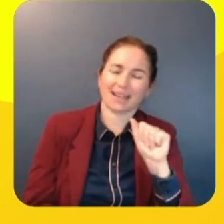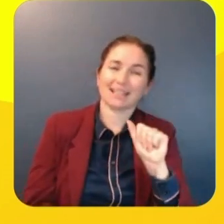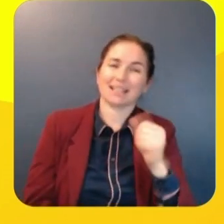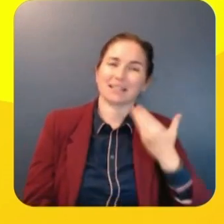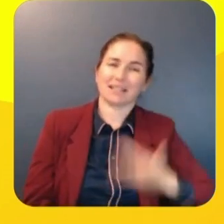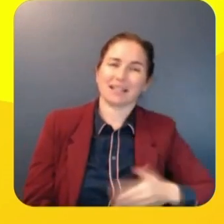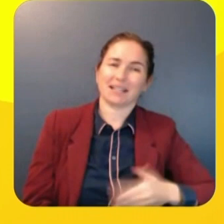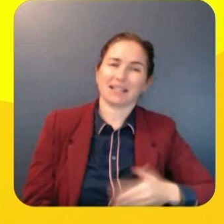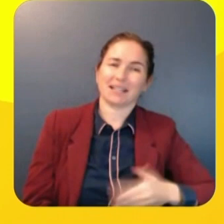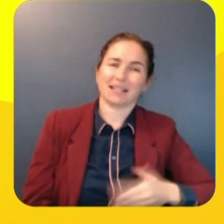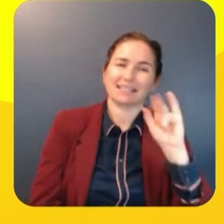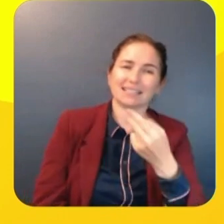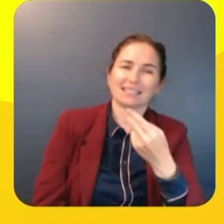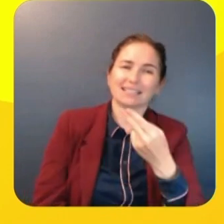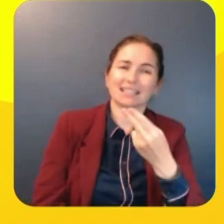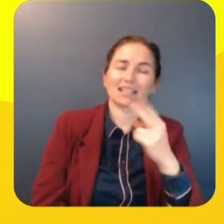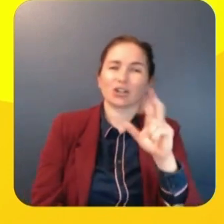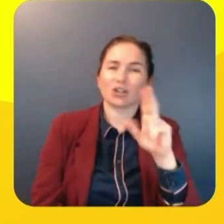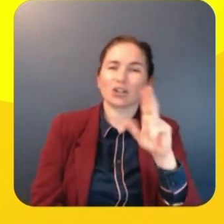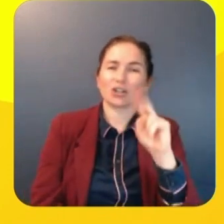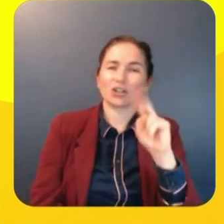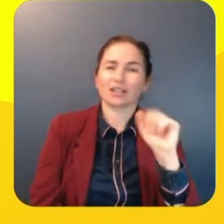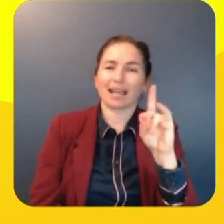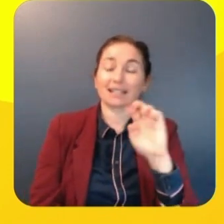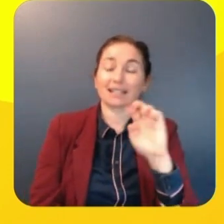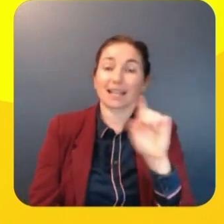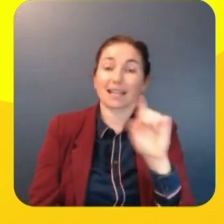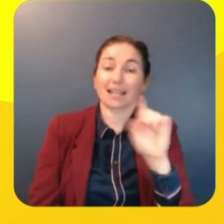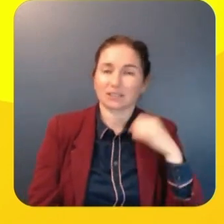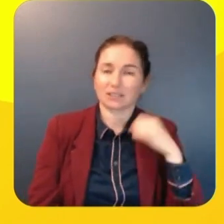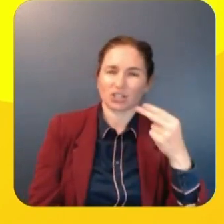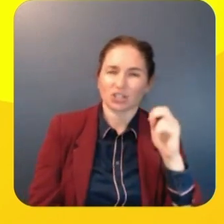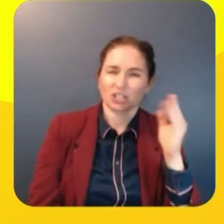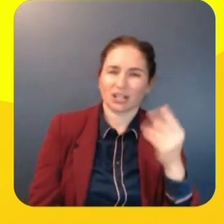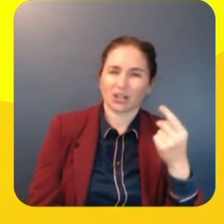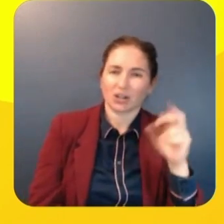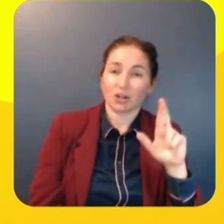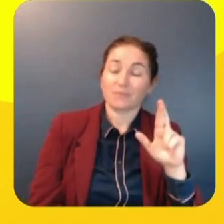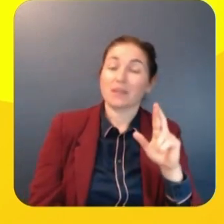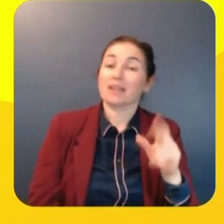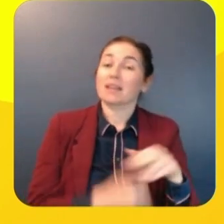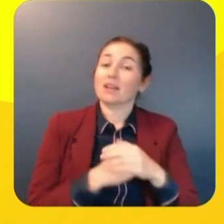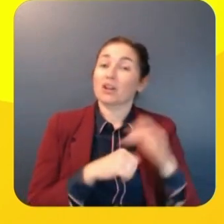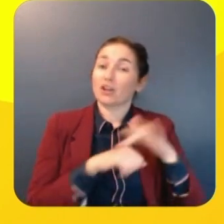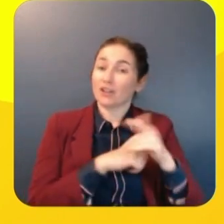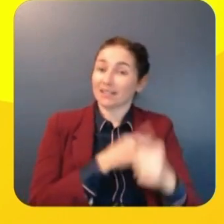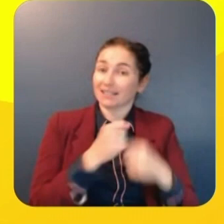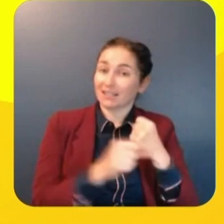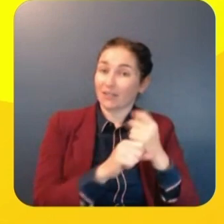I use she her pronouns. And earlier this year I was hired as the first dedicated full time staff